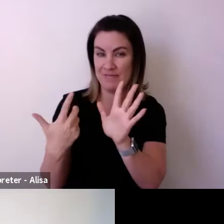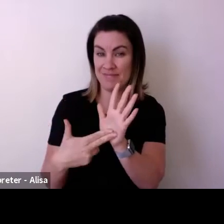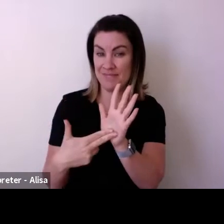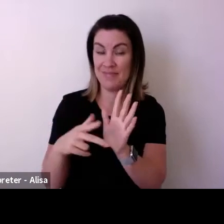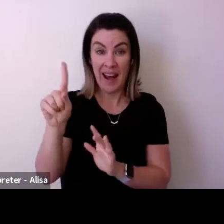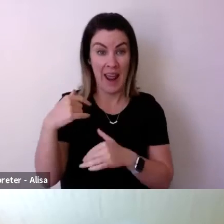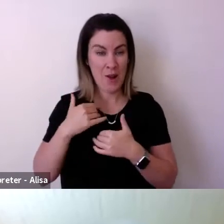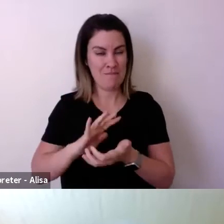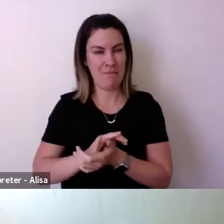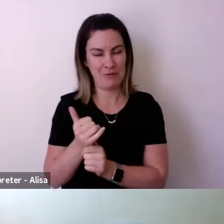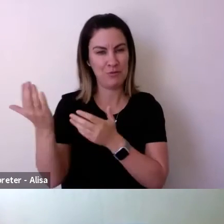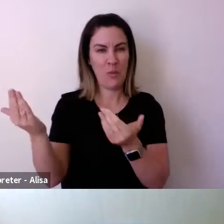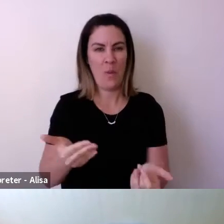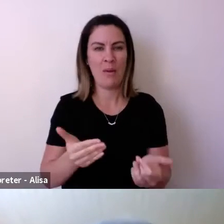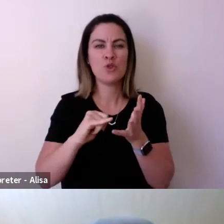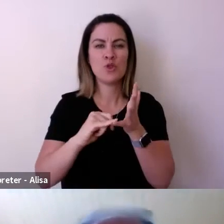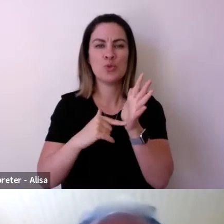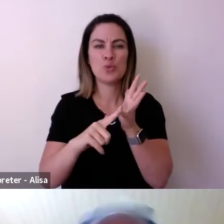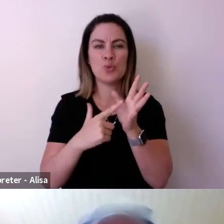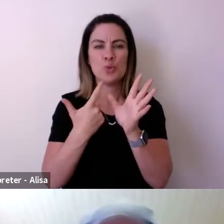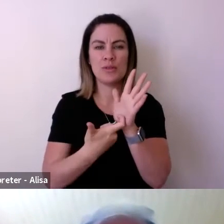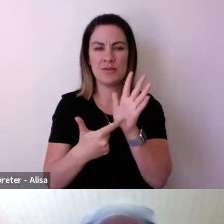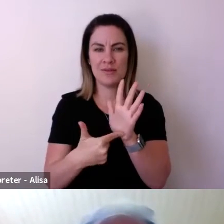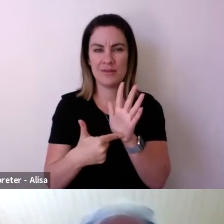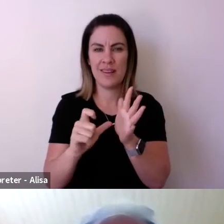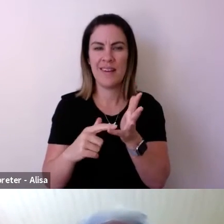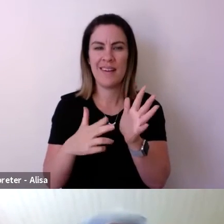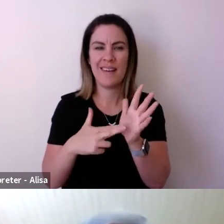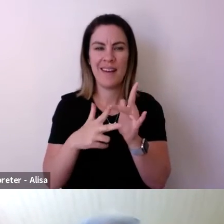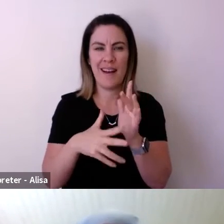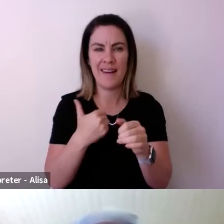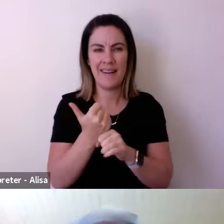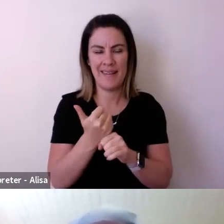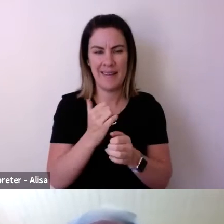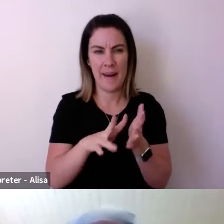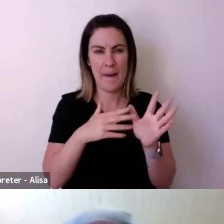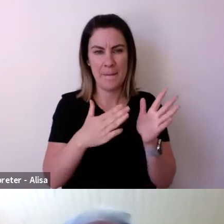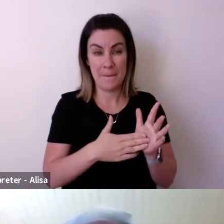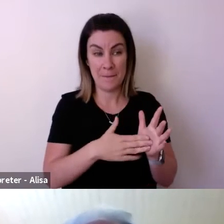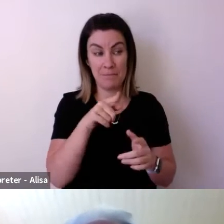Stuart Cunningham, the stingless professor of communication media studies, cultural studies, policy and